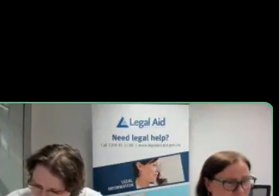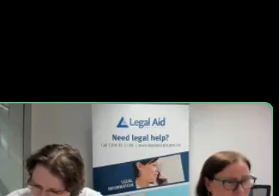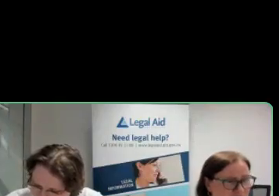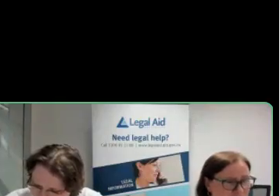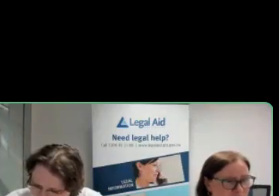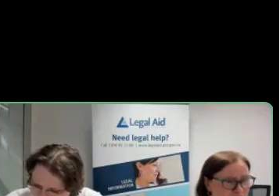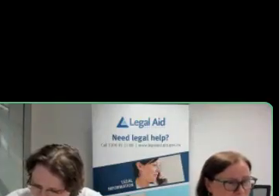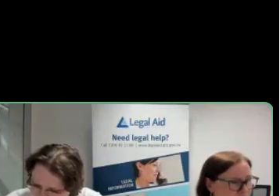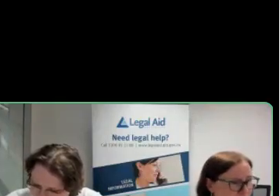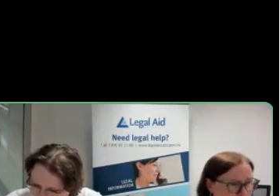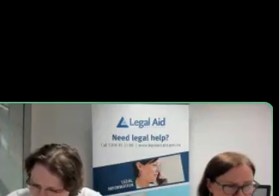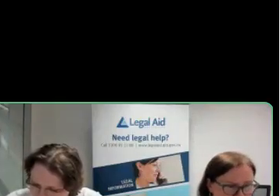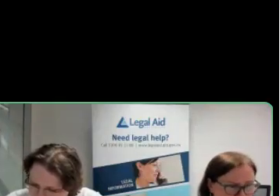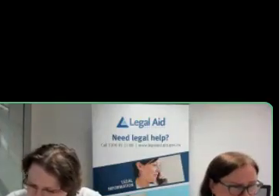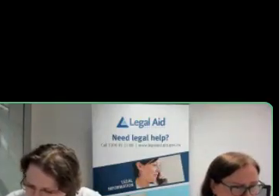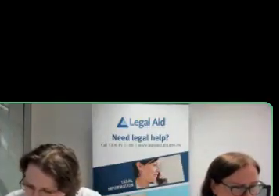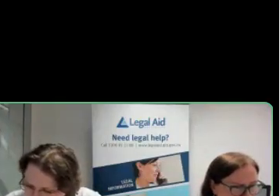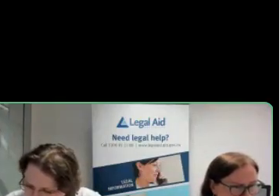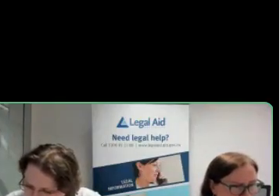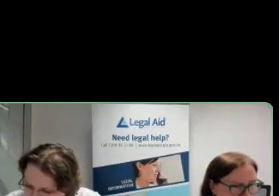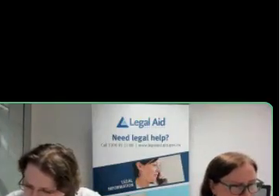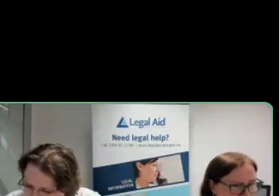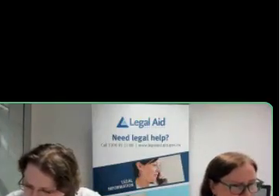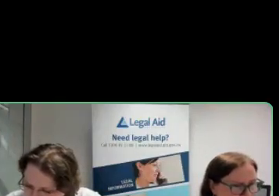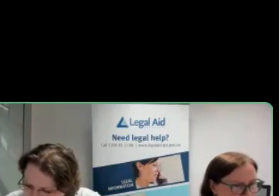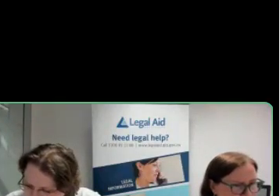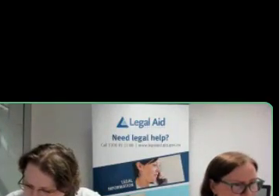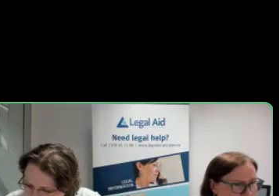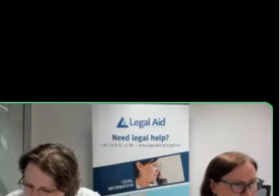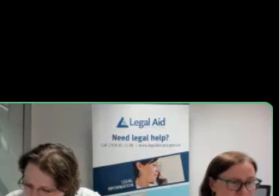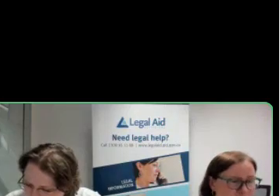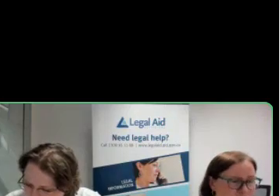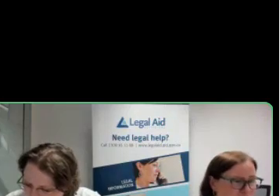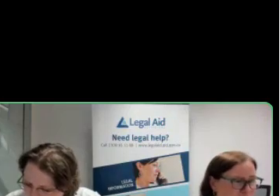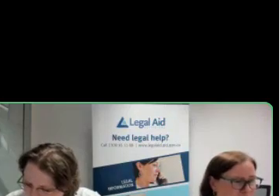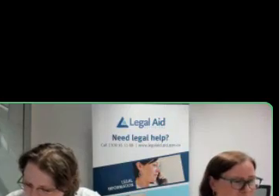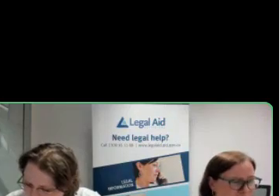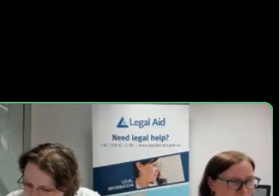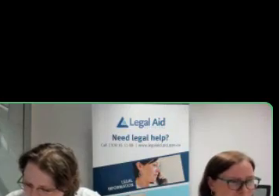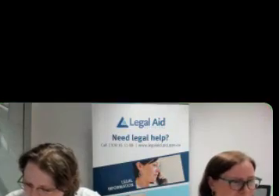of that great resource. It's all free. Um the last slide here is just a reminder to